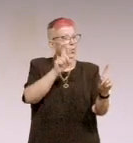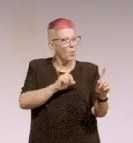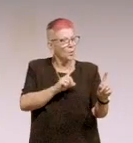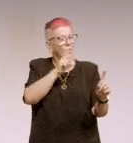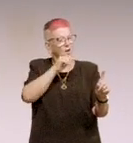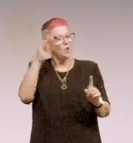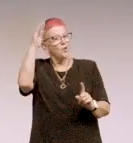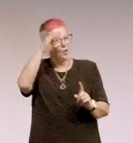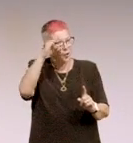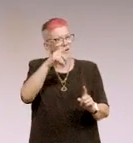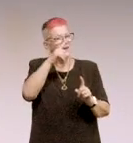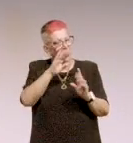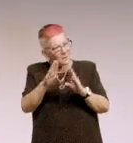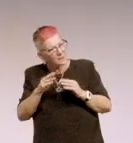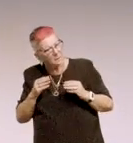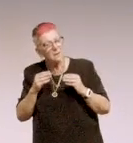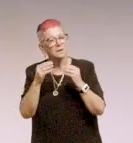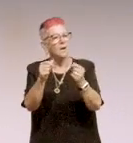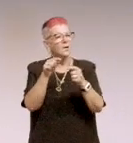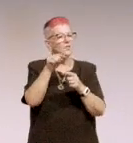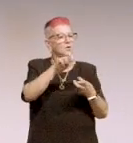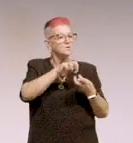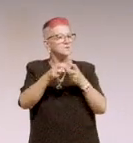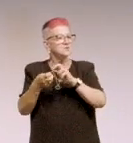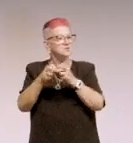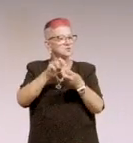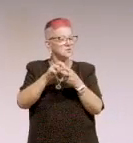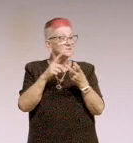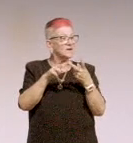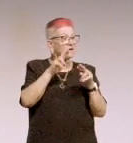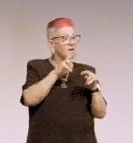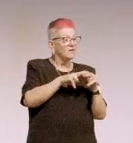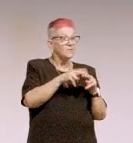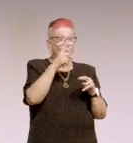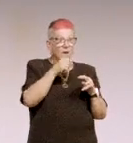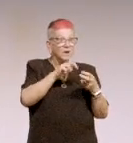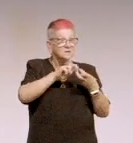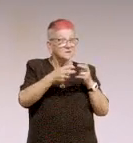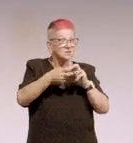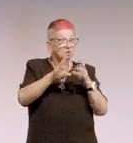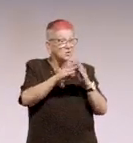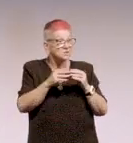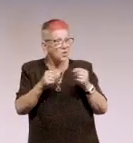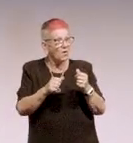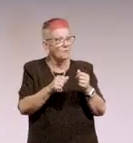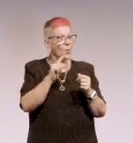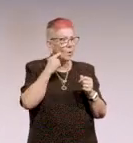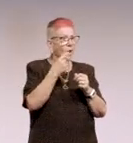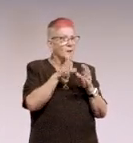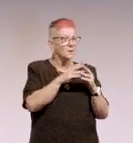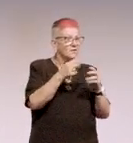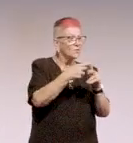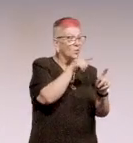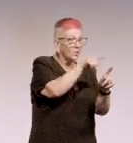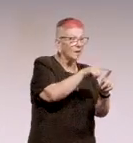we will see if it is solved for one, it is solved for everyone.